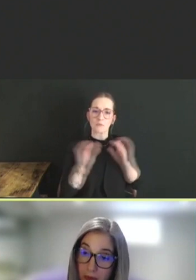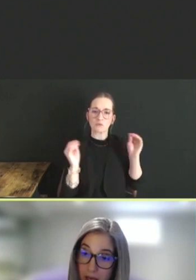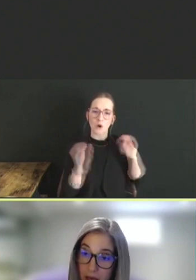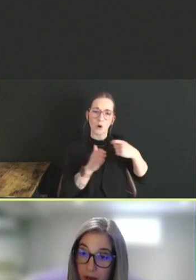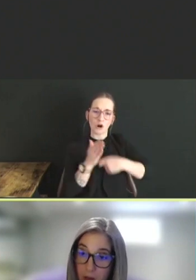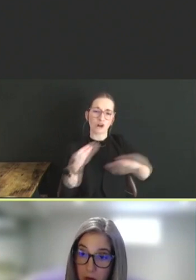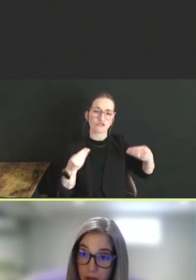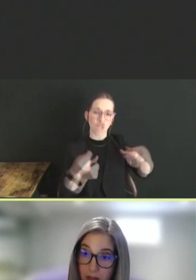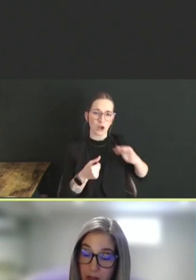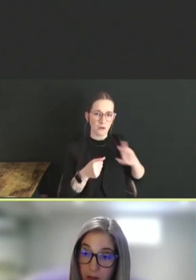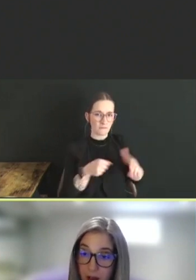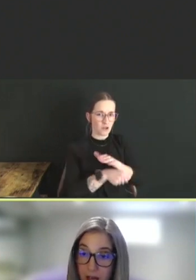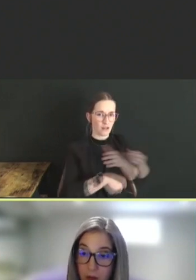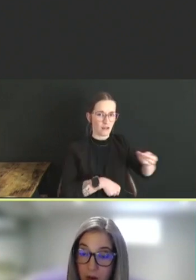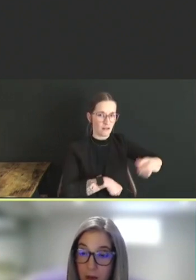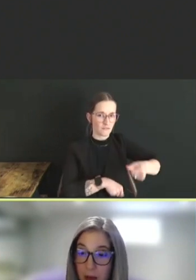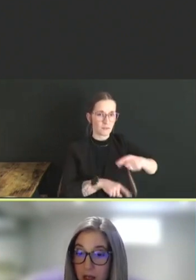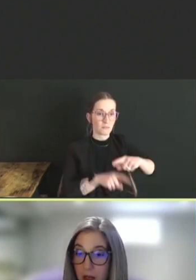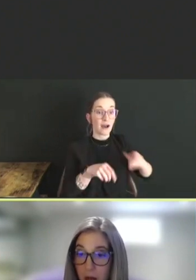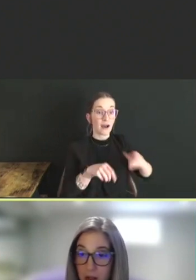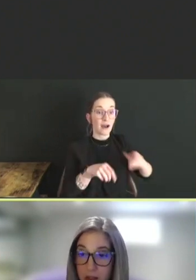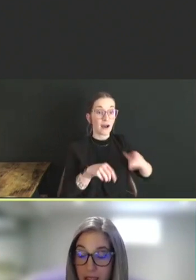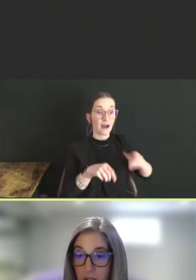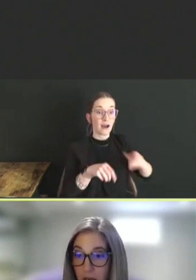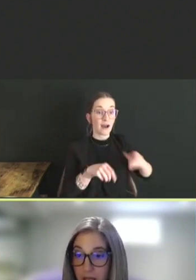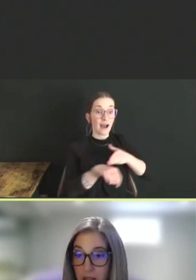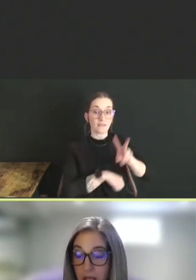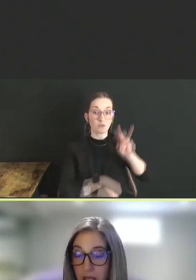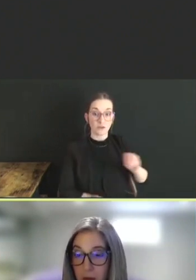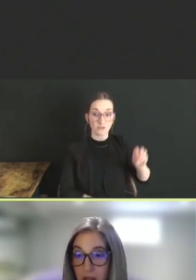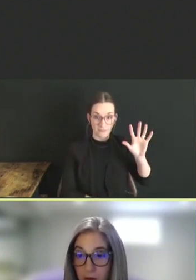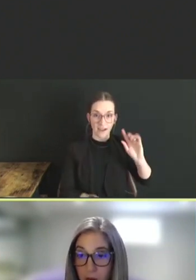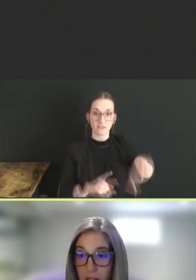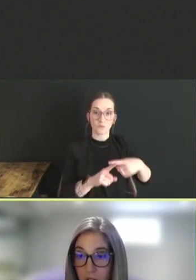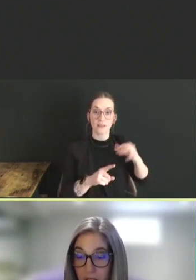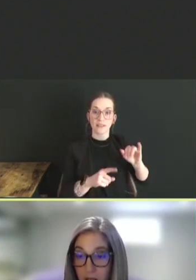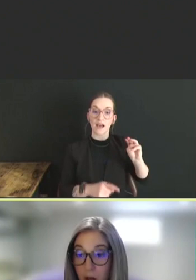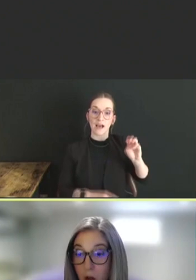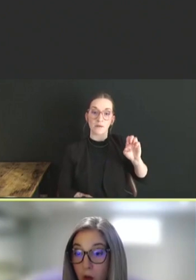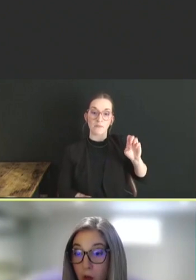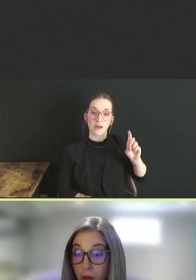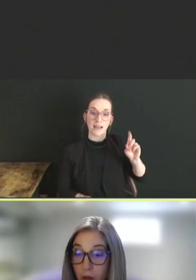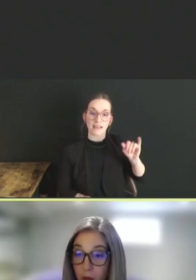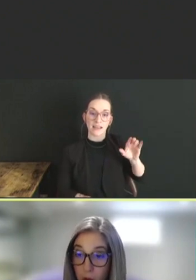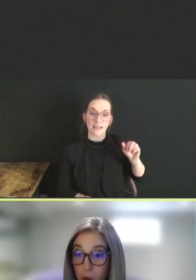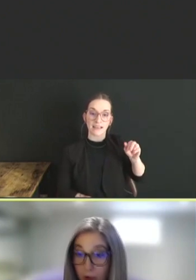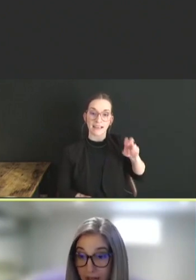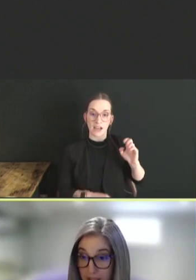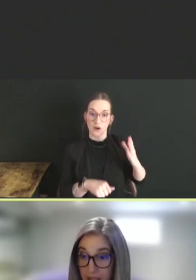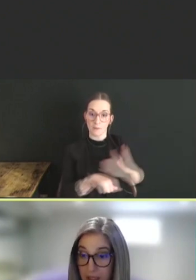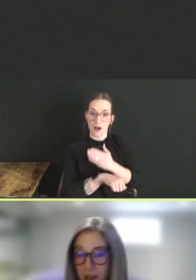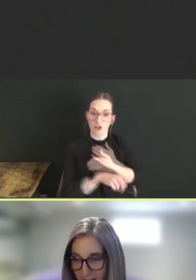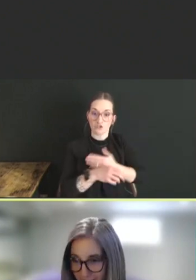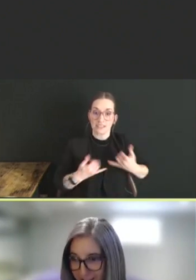But then after 2005, when the Medicare Modernization Act came into fruition, new vaccines at the